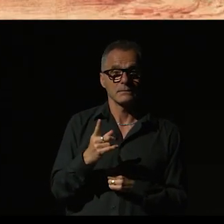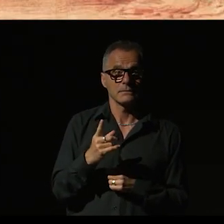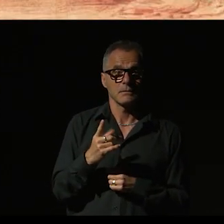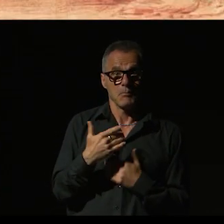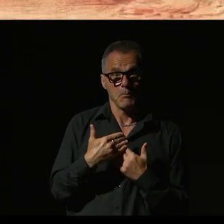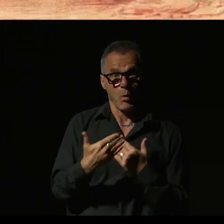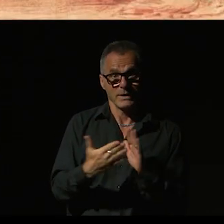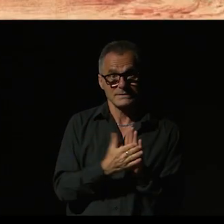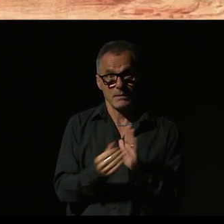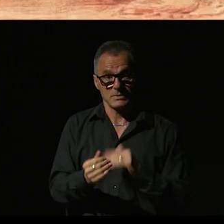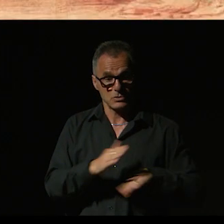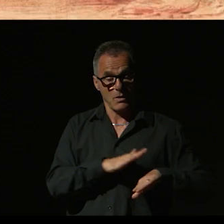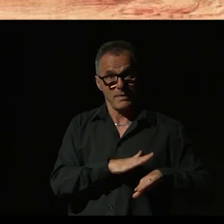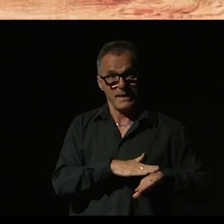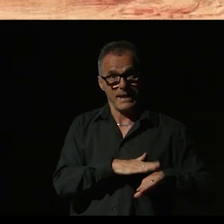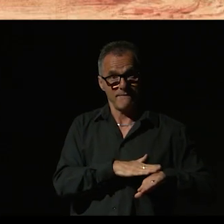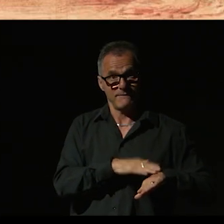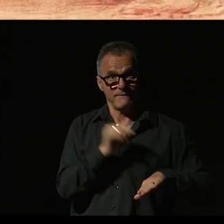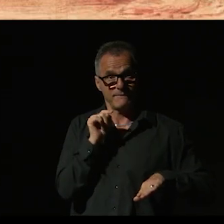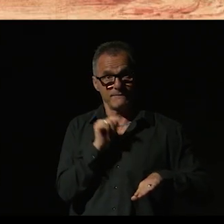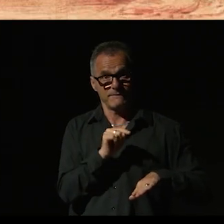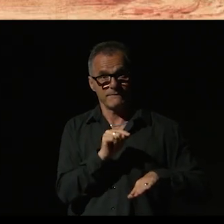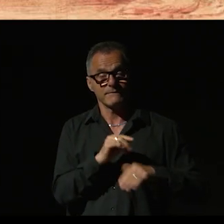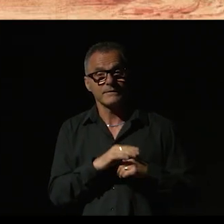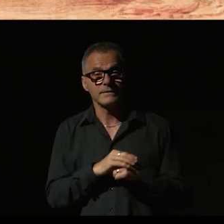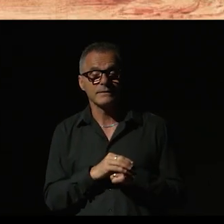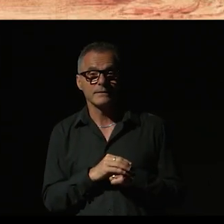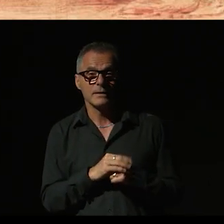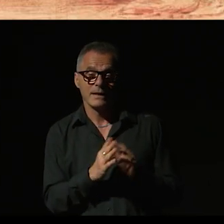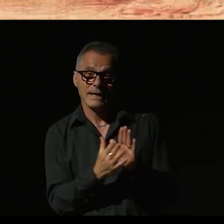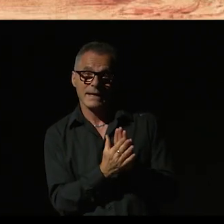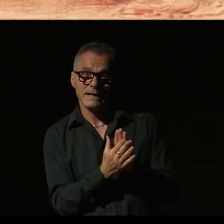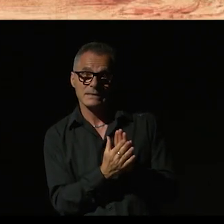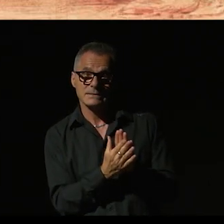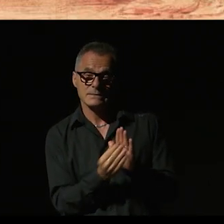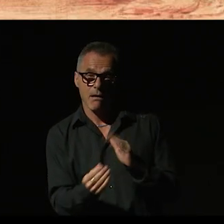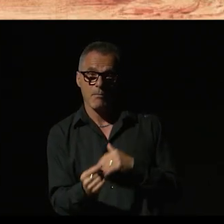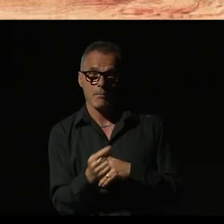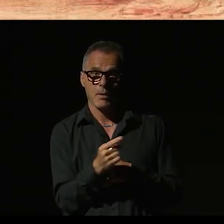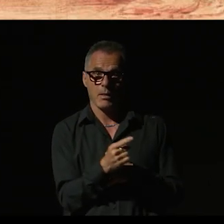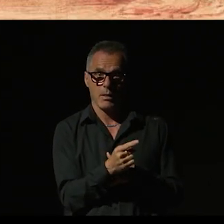where on the left-hand side you see an example of what Thetis and Peleus looks